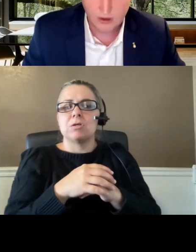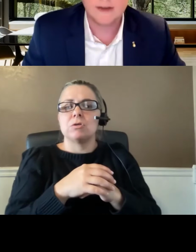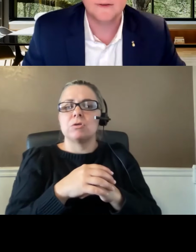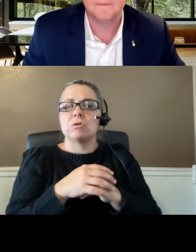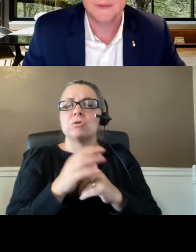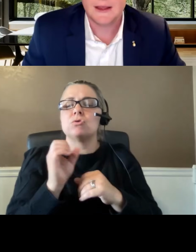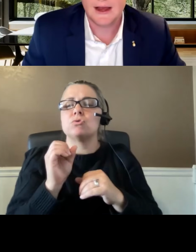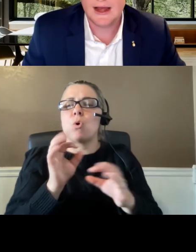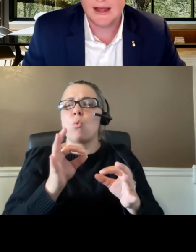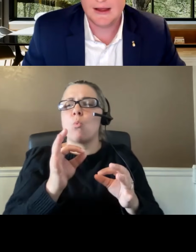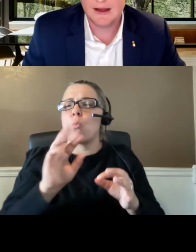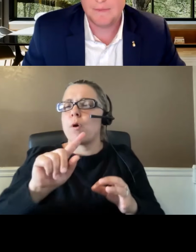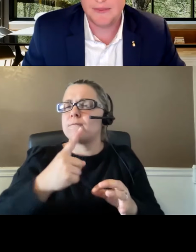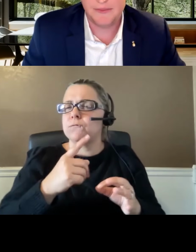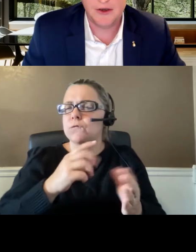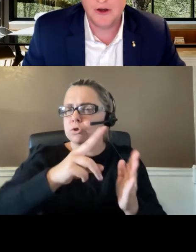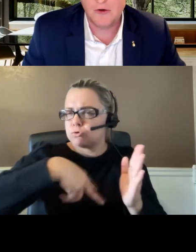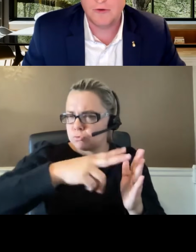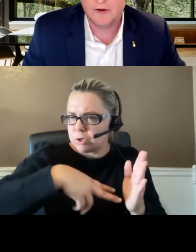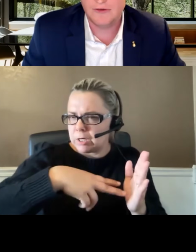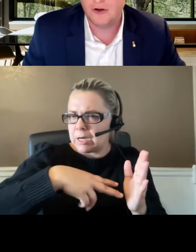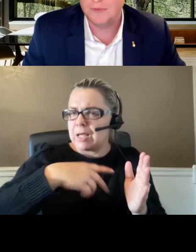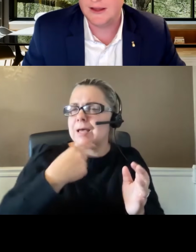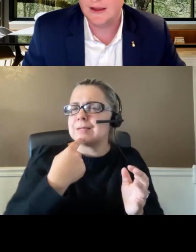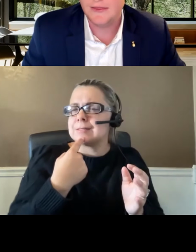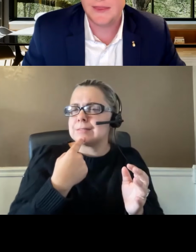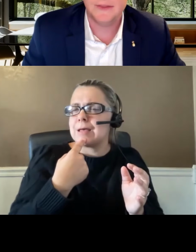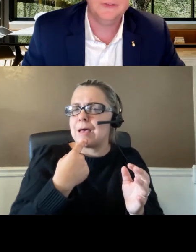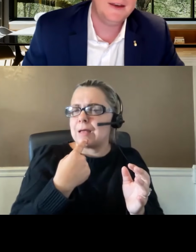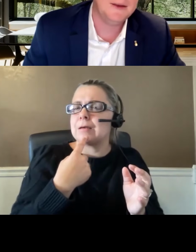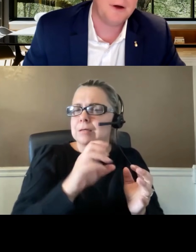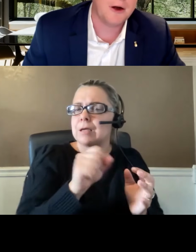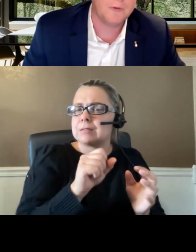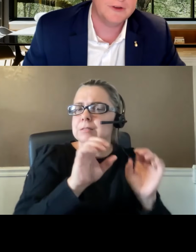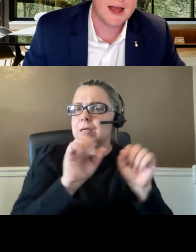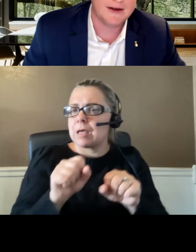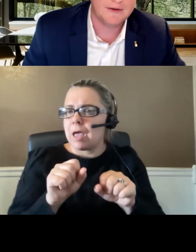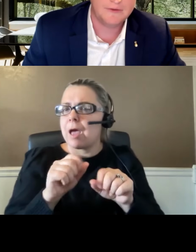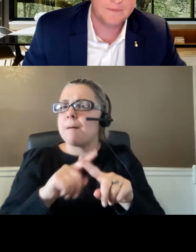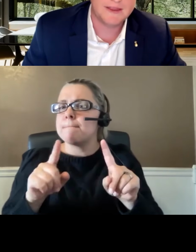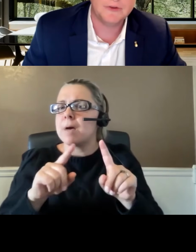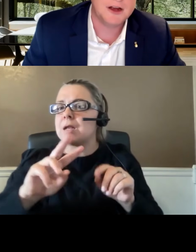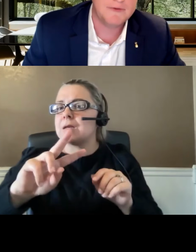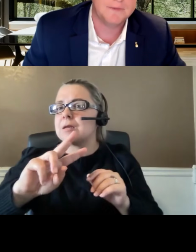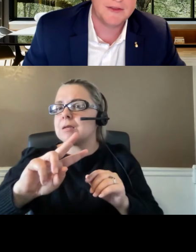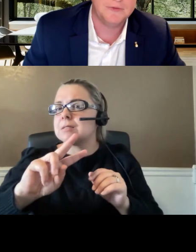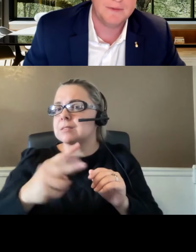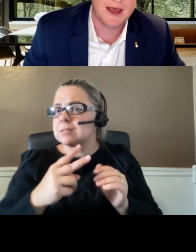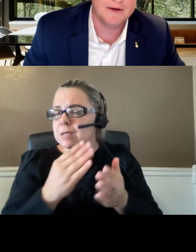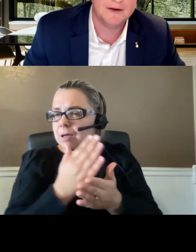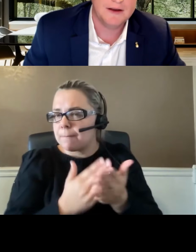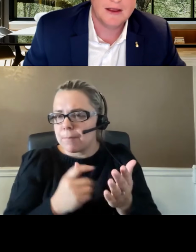But the note told me that the sending part was not something that was covered by this VPAT.